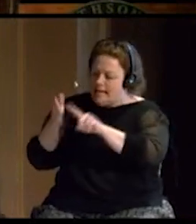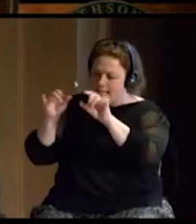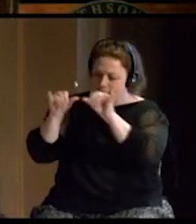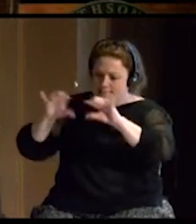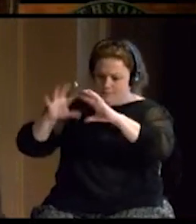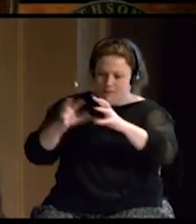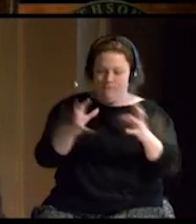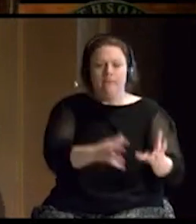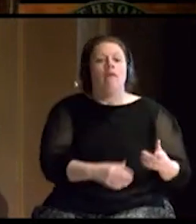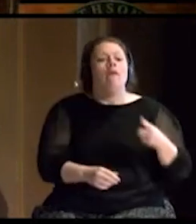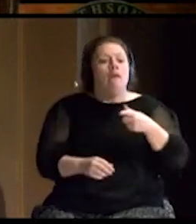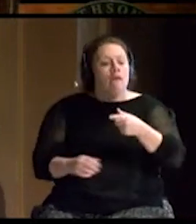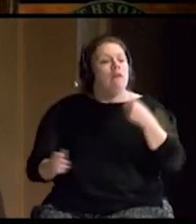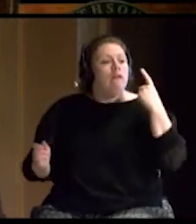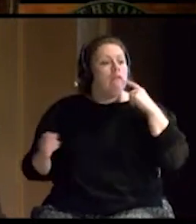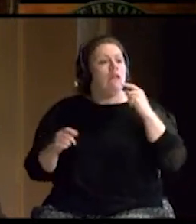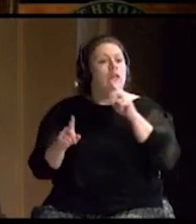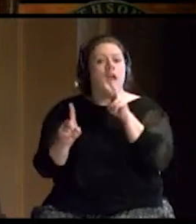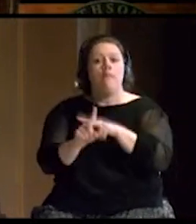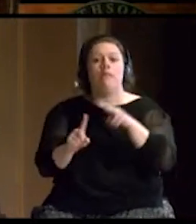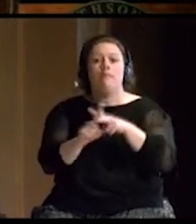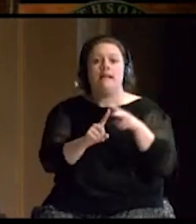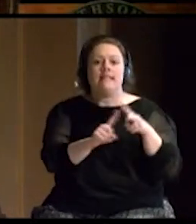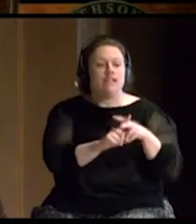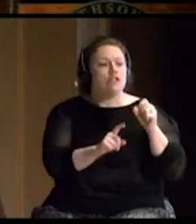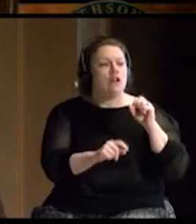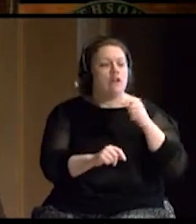the implementation of genome-scale approaches